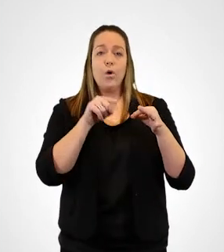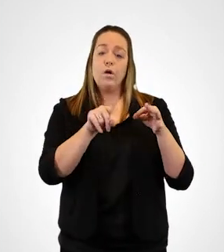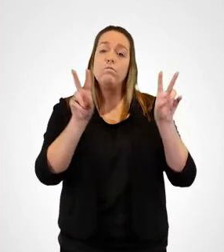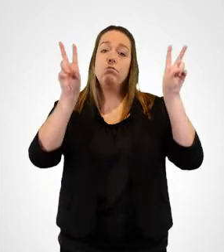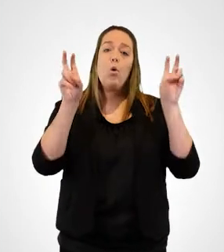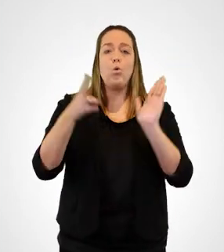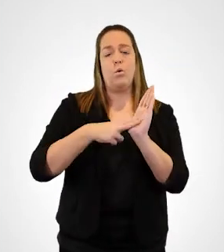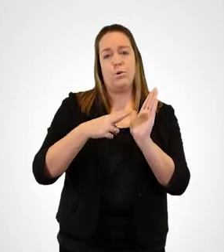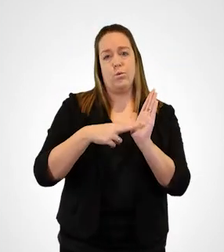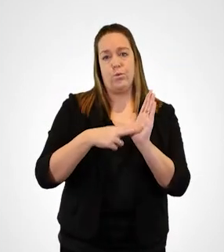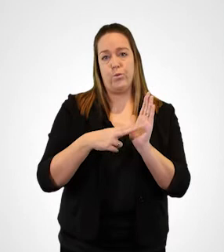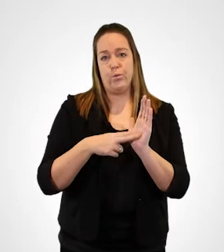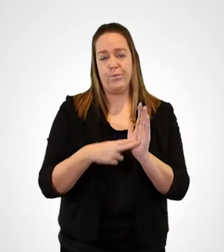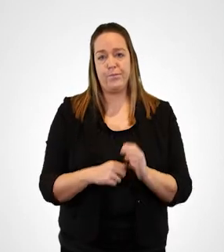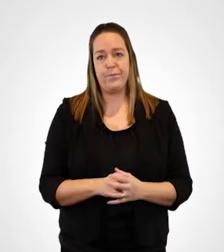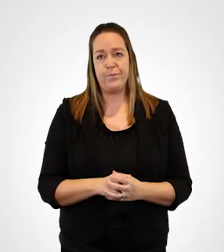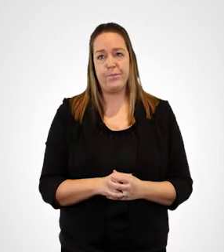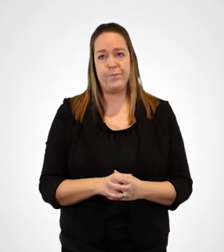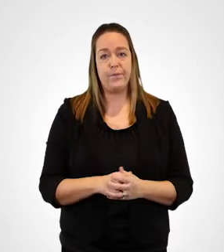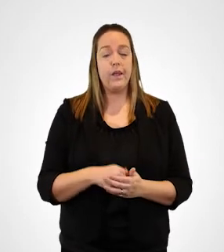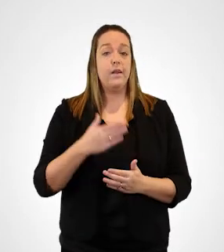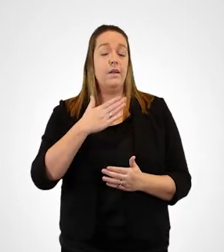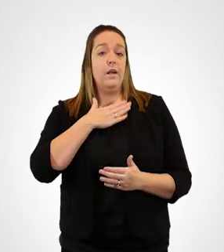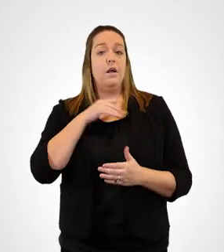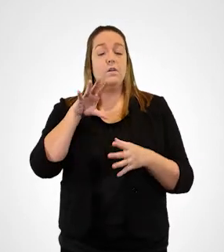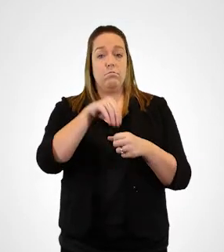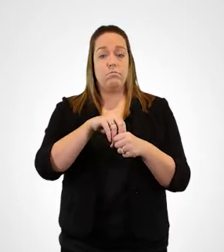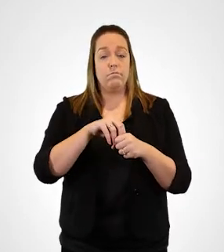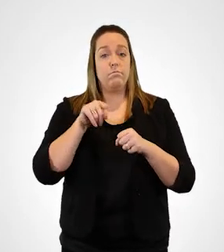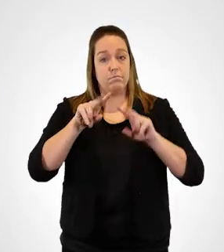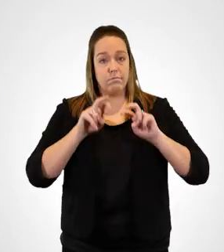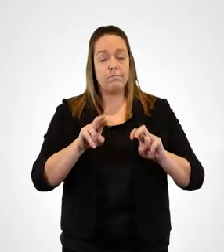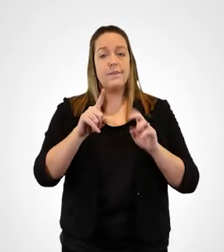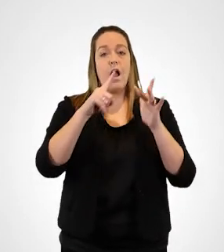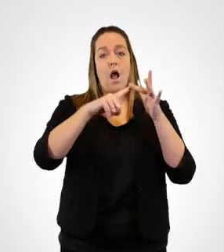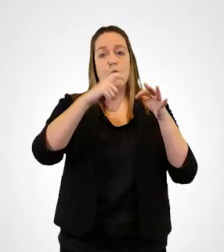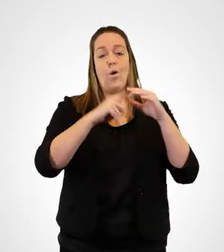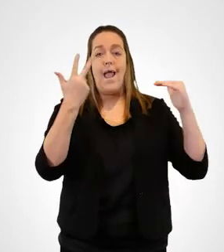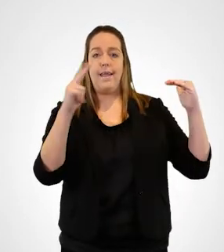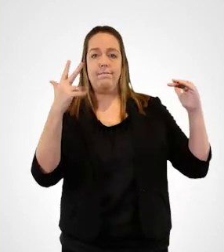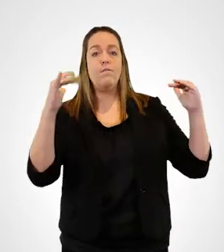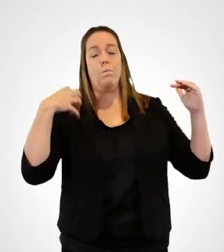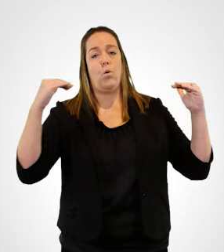which would be considered within the normal range, and in this case that's an IQ of 85 or more.